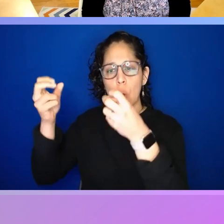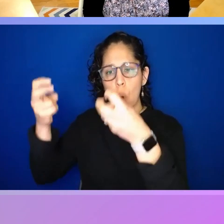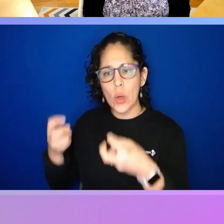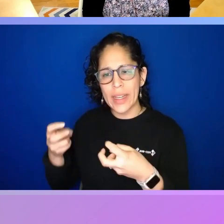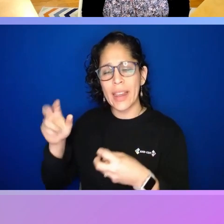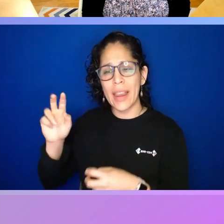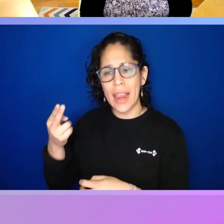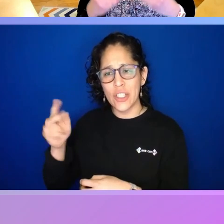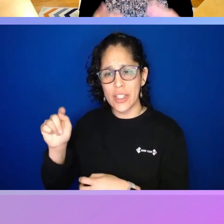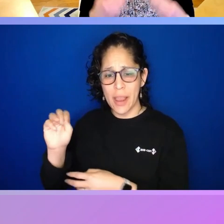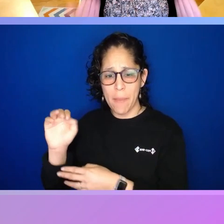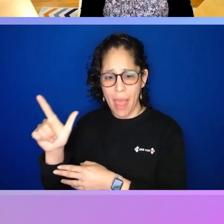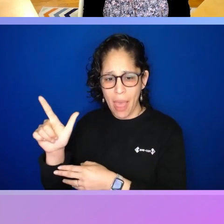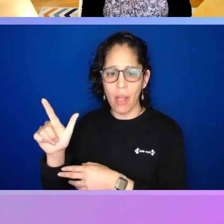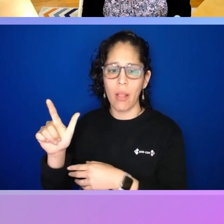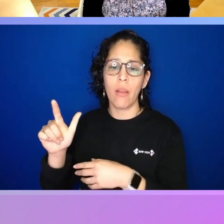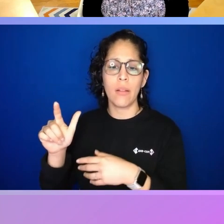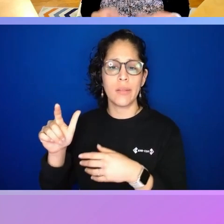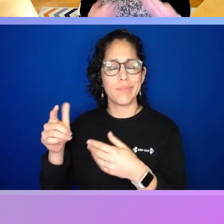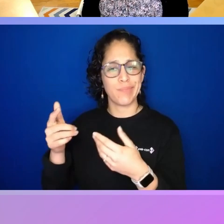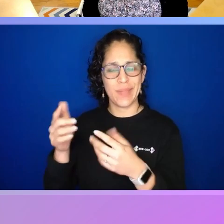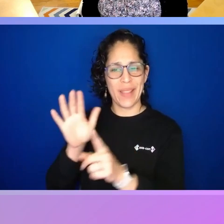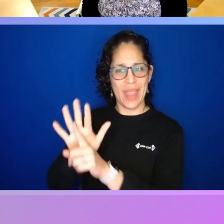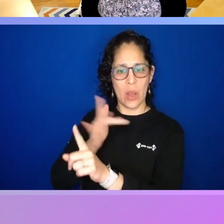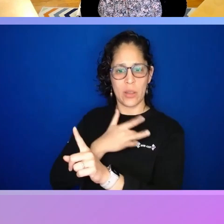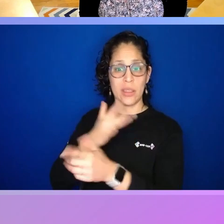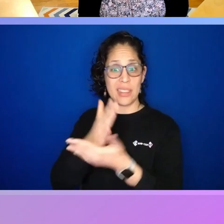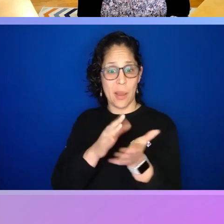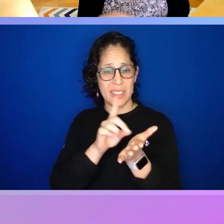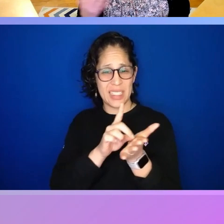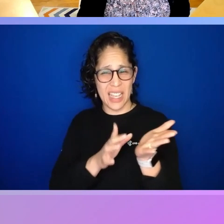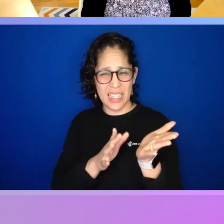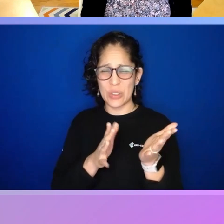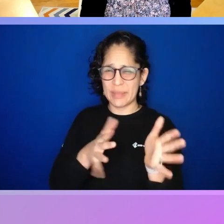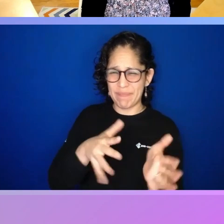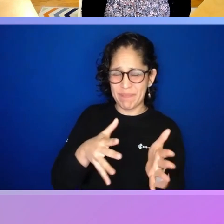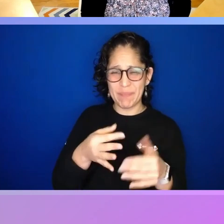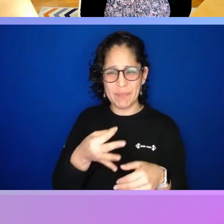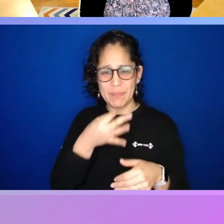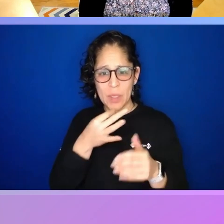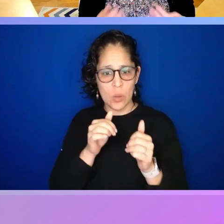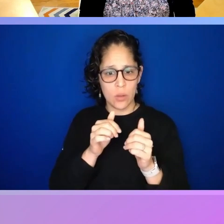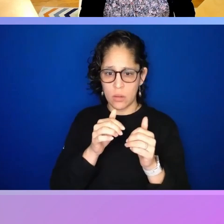amazing if you have a lot of content or variables, you could throw them into that tool, whereas this one is